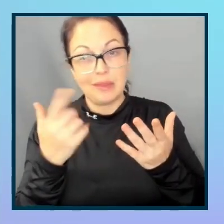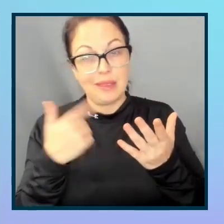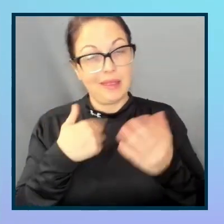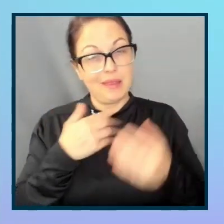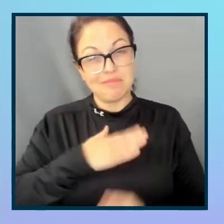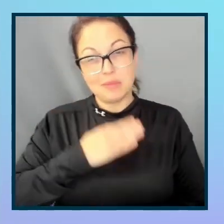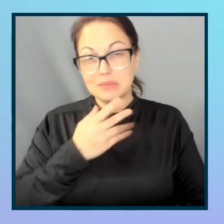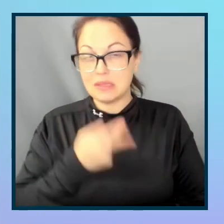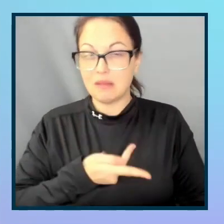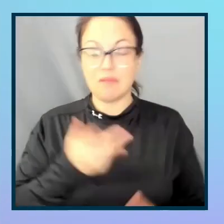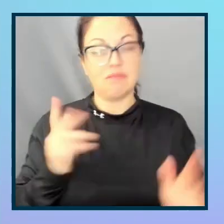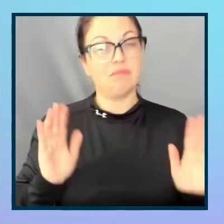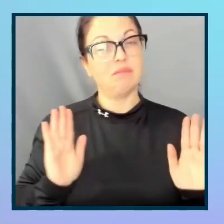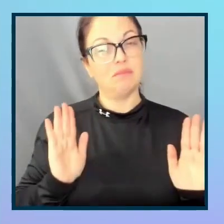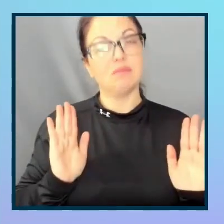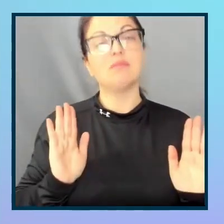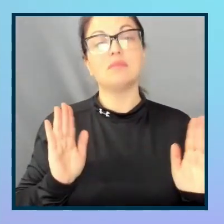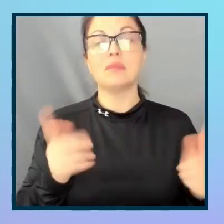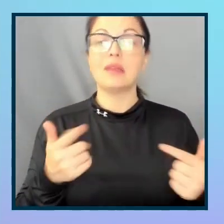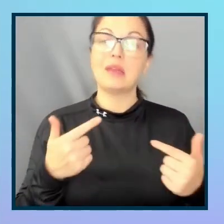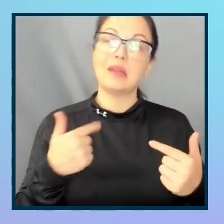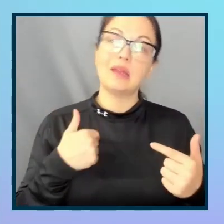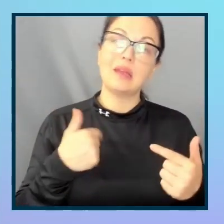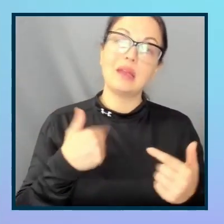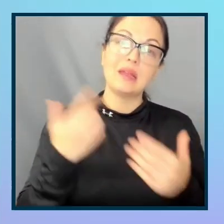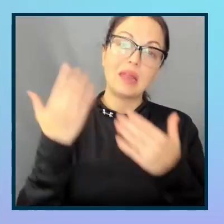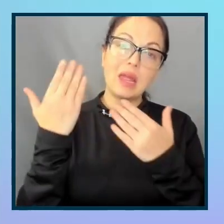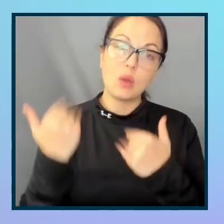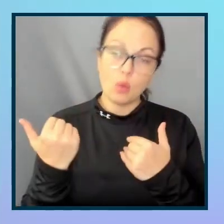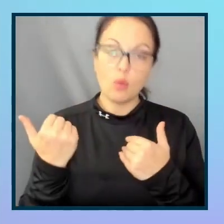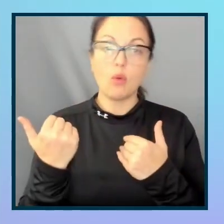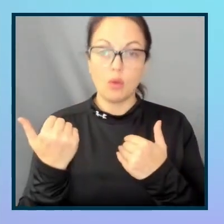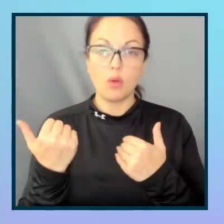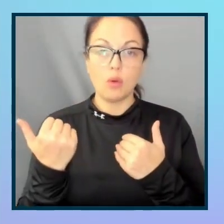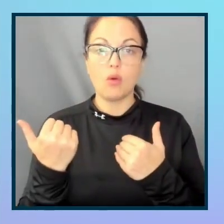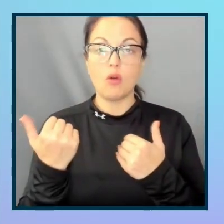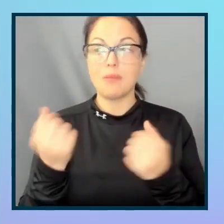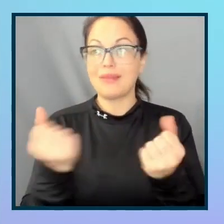And while I hope that everything is better,